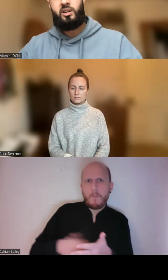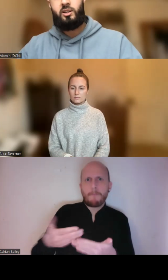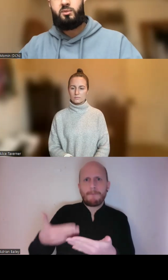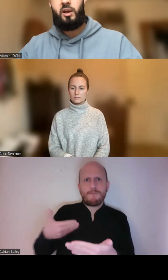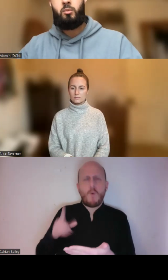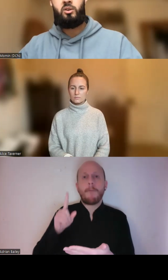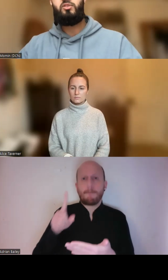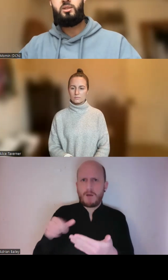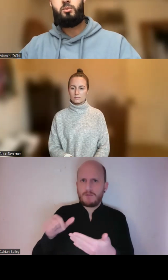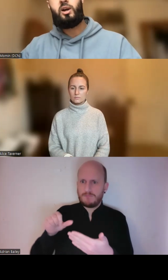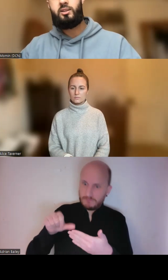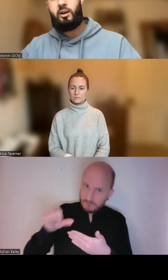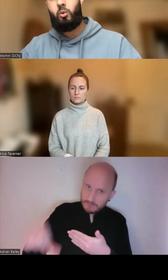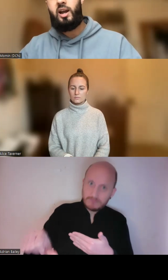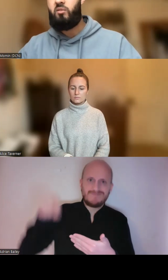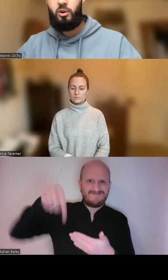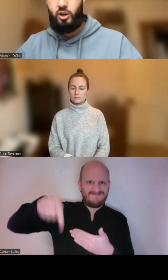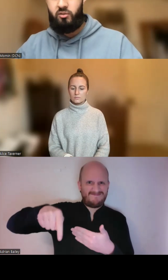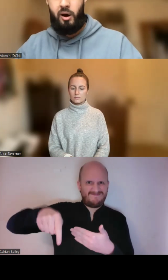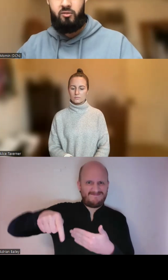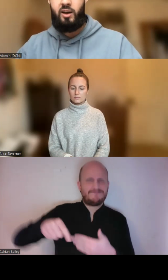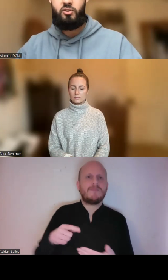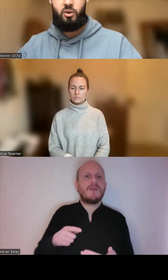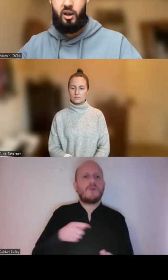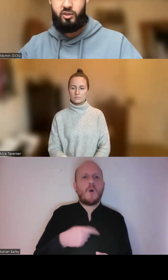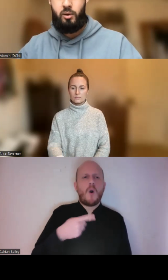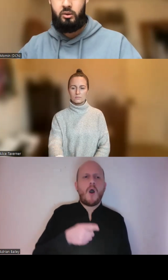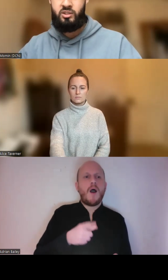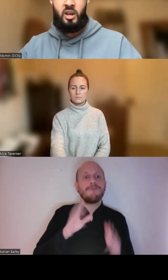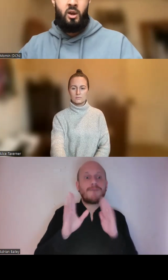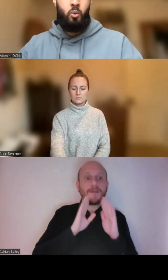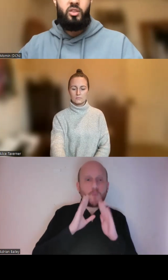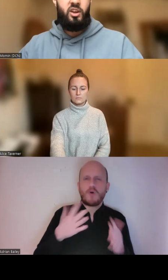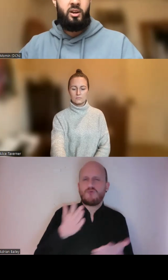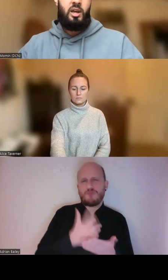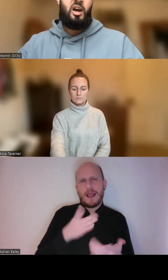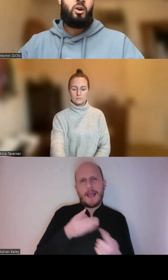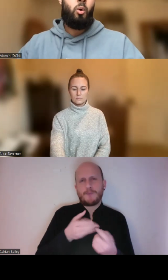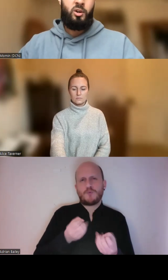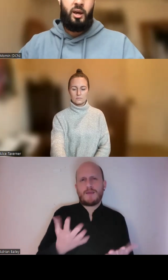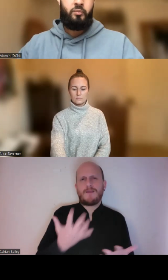to spend money on Facebook I'd want to have a budget of about £500 to £1,000 within a quarter.